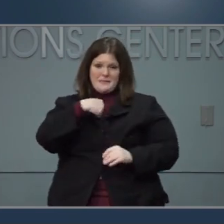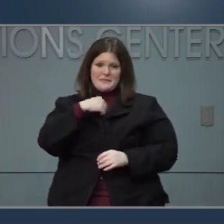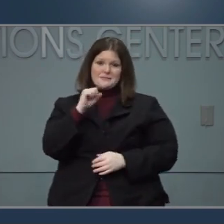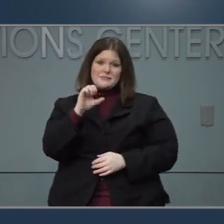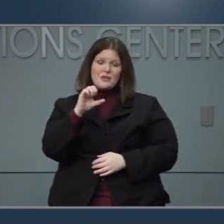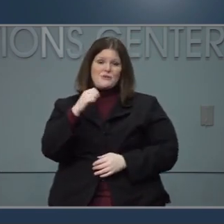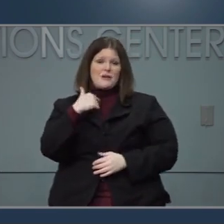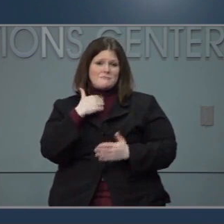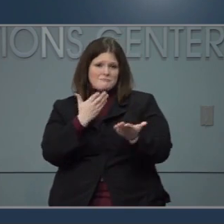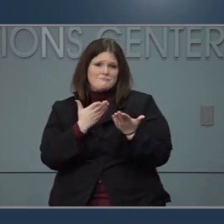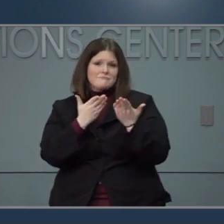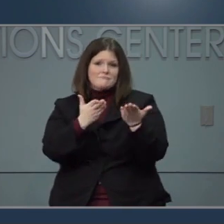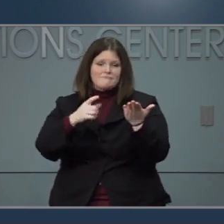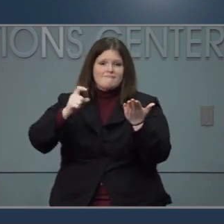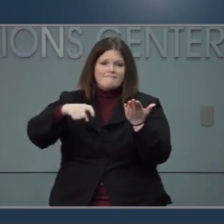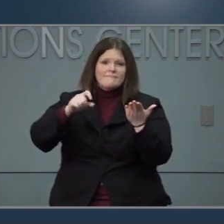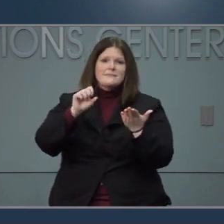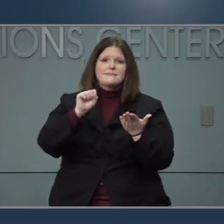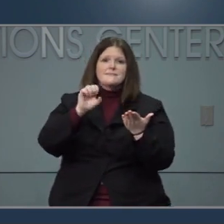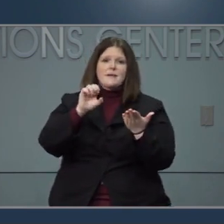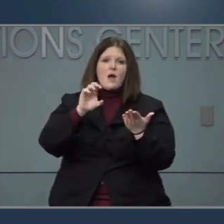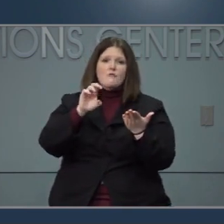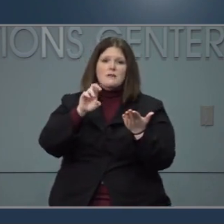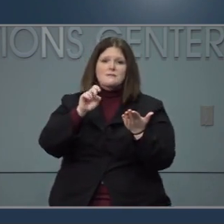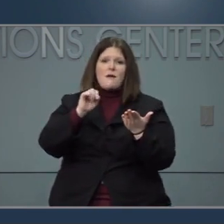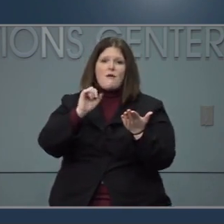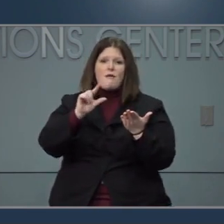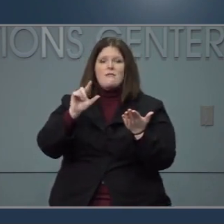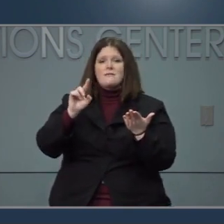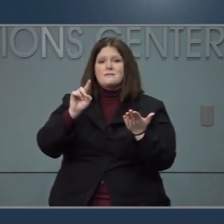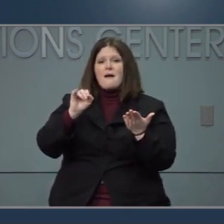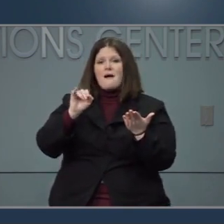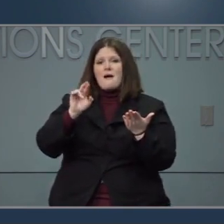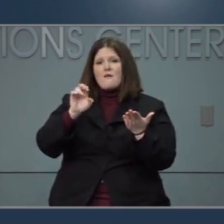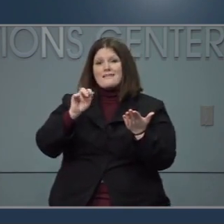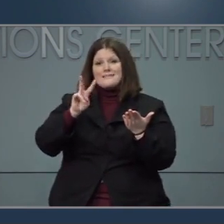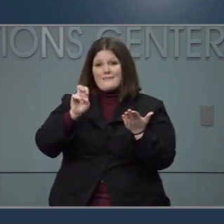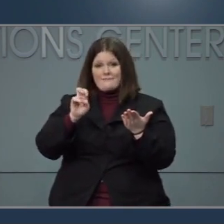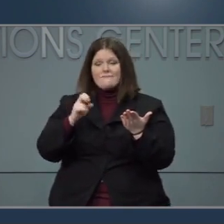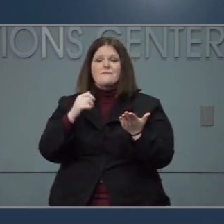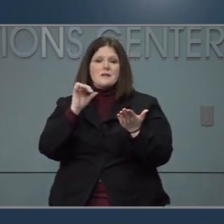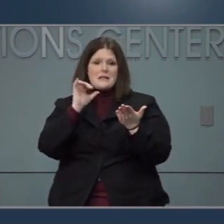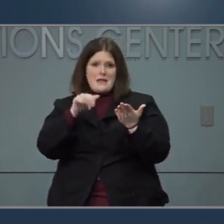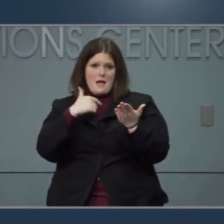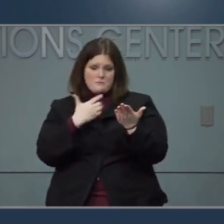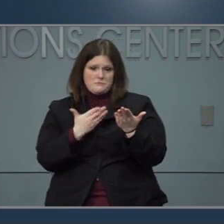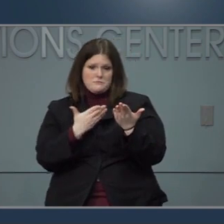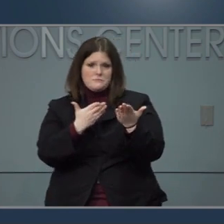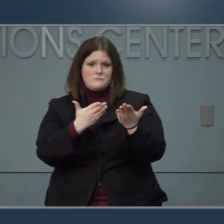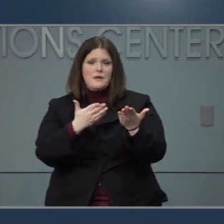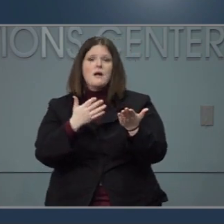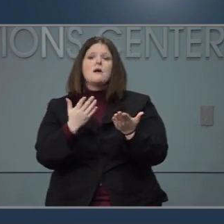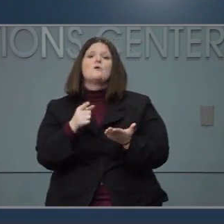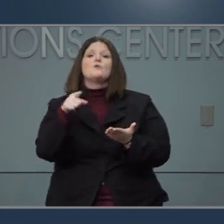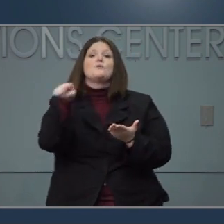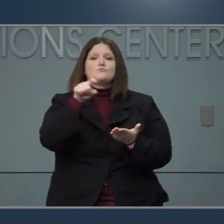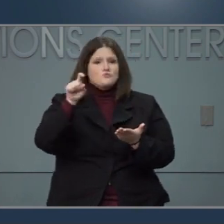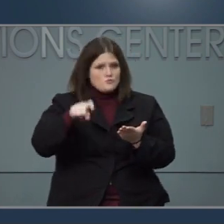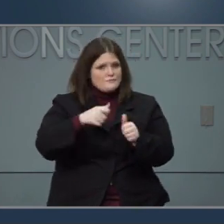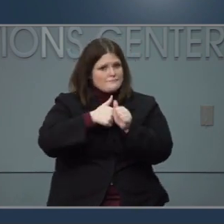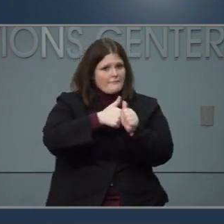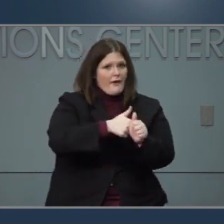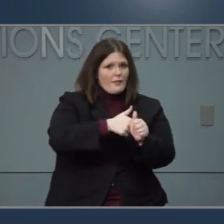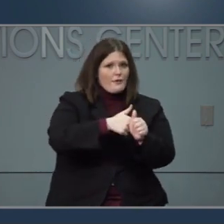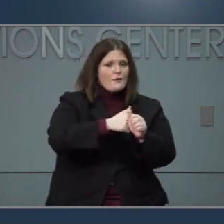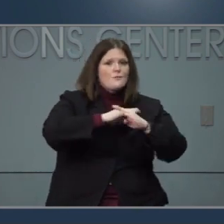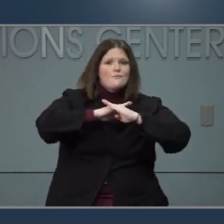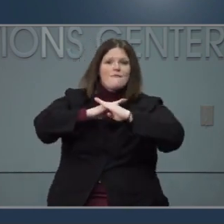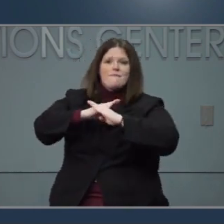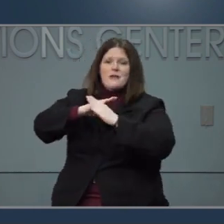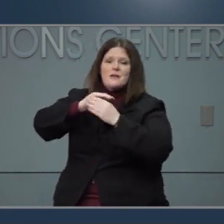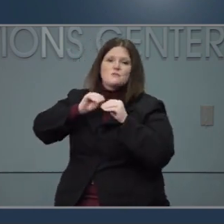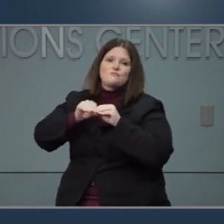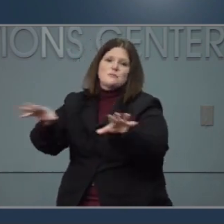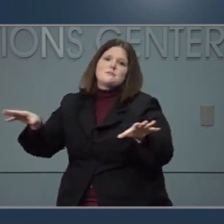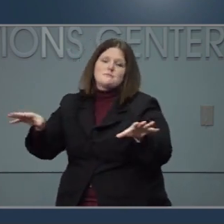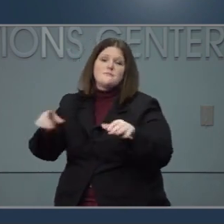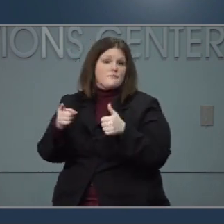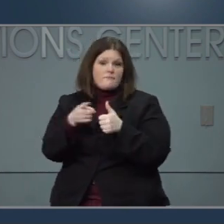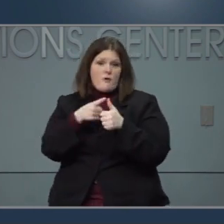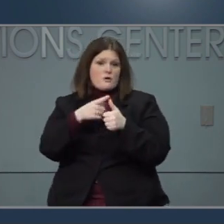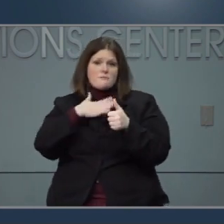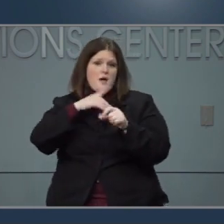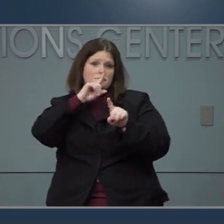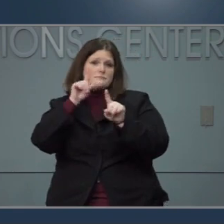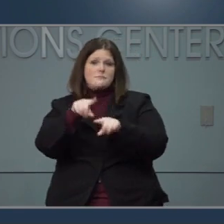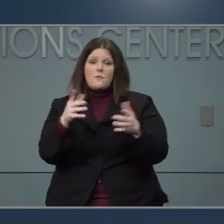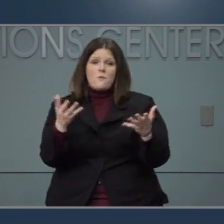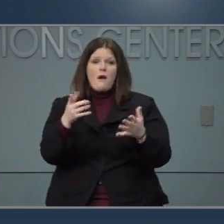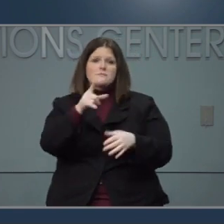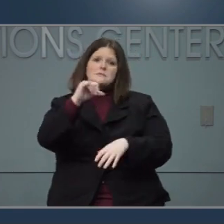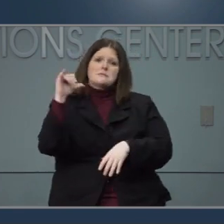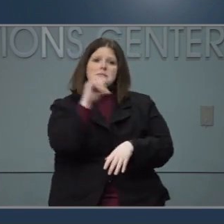GIVEN THIS HIGH LEVEL OF VIRAL SPREAD ACROSS THE STATE TODAY I AM ISSUING A SECRETARIAL DIRECTIVE ON IMMEDIATE ACTIONS NORTH CAROLINIANS NEED TO TAKE TO SAVE LIVES AND SLOW THE